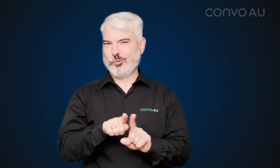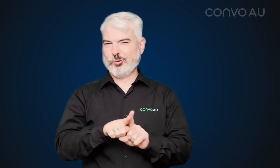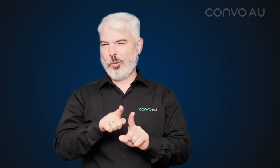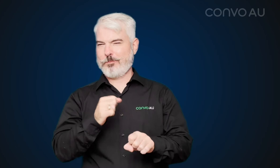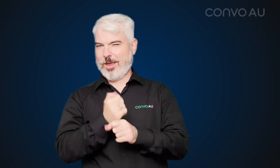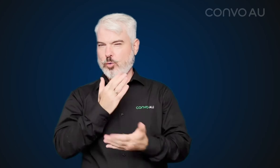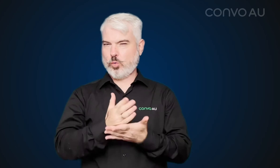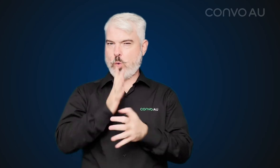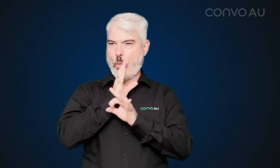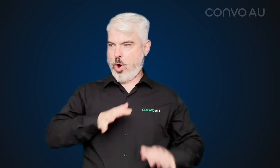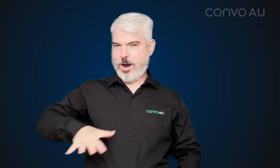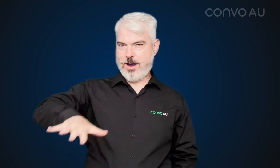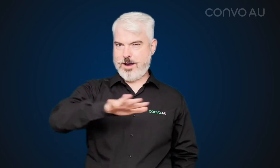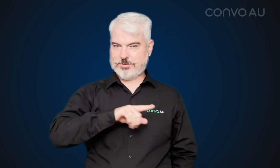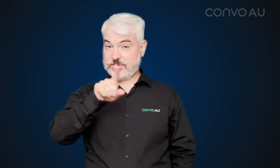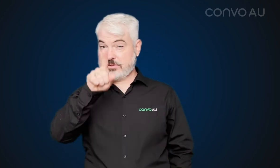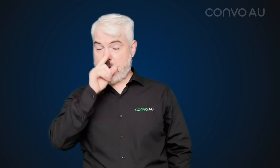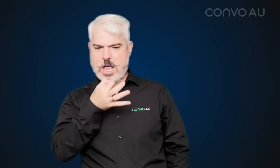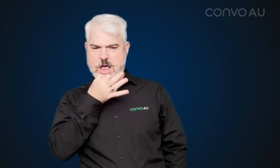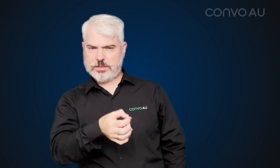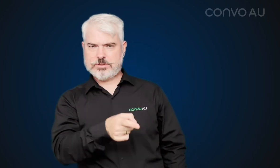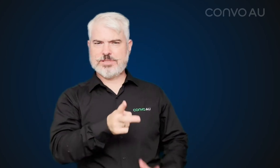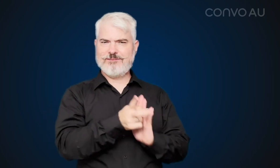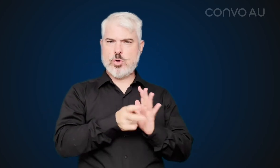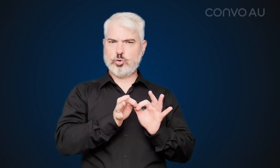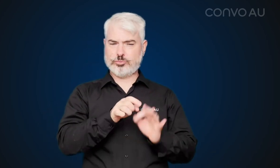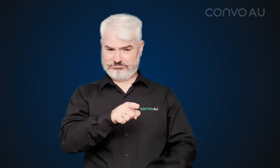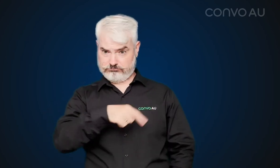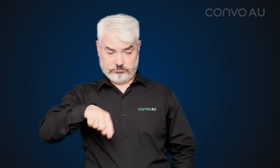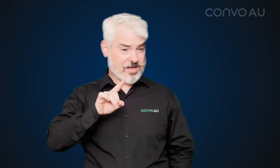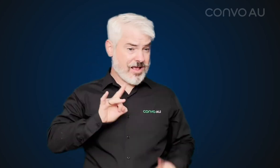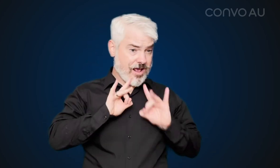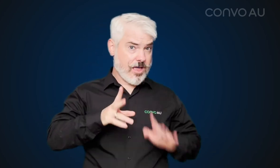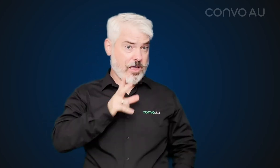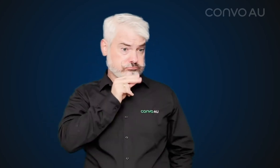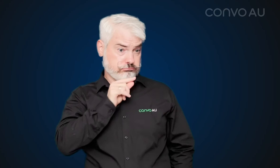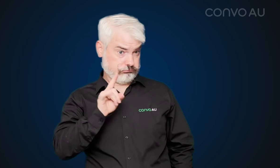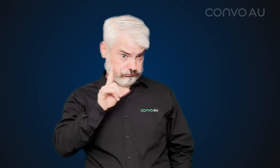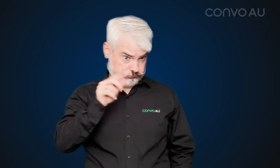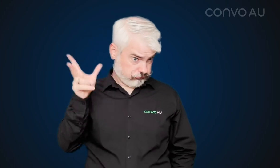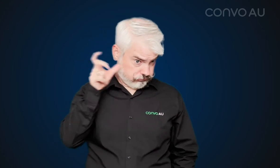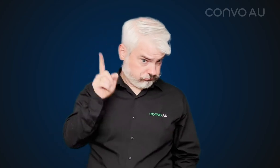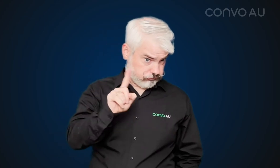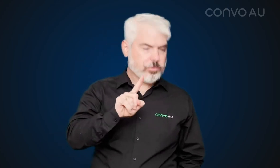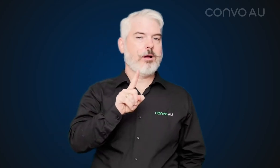which may make it difficult for the other person to hear your voice. You can check with the Video Interpreter to make sure your voice is clear